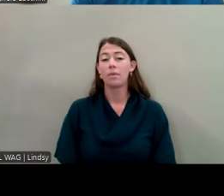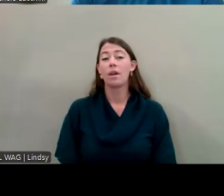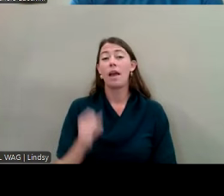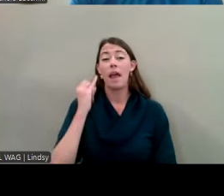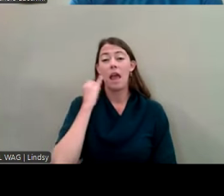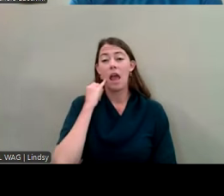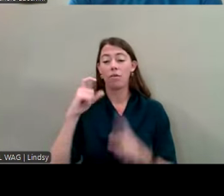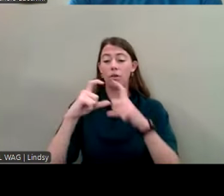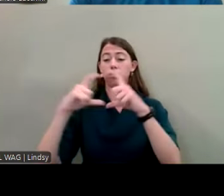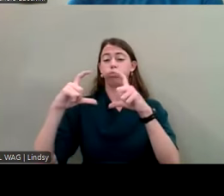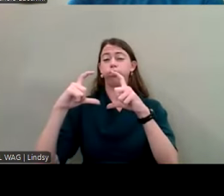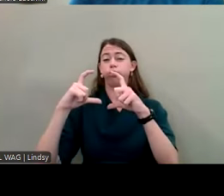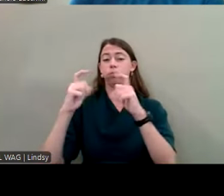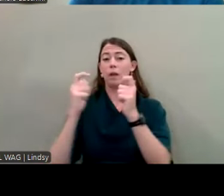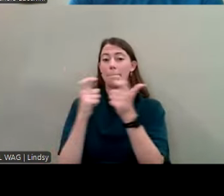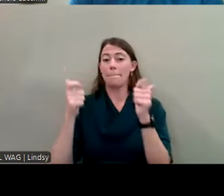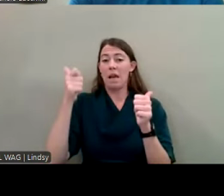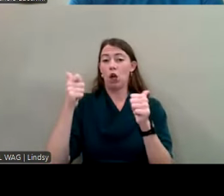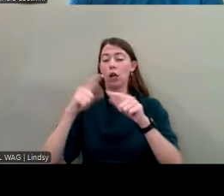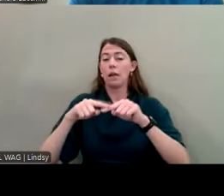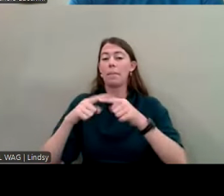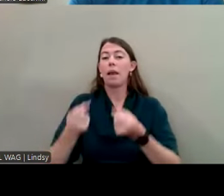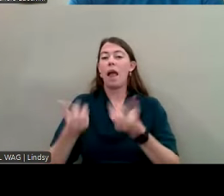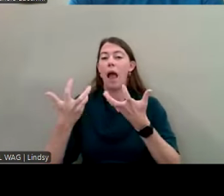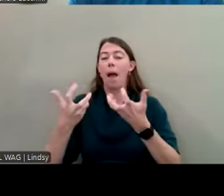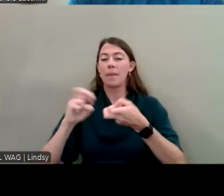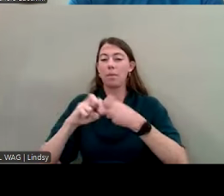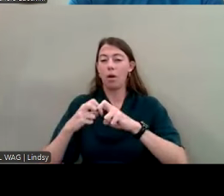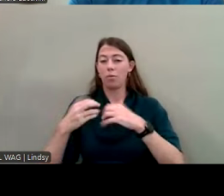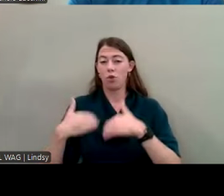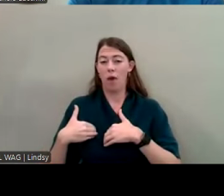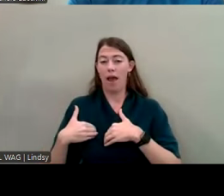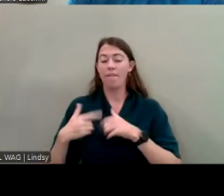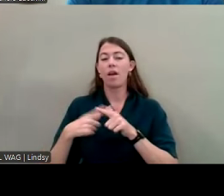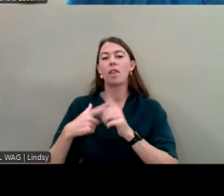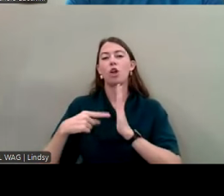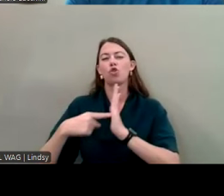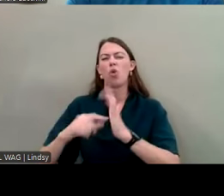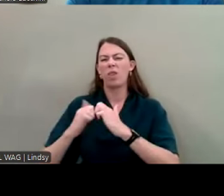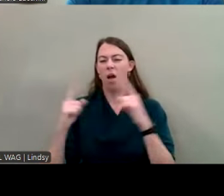number of issues. And it combines the severity. So, impact on the final user experience and